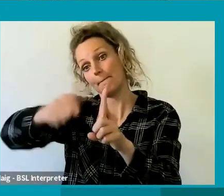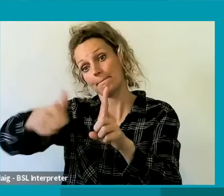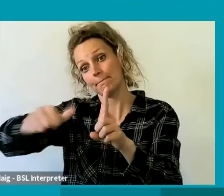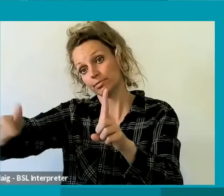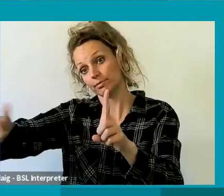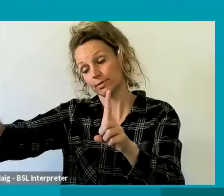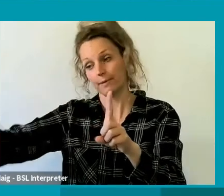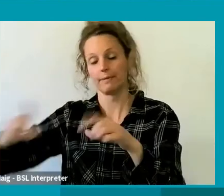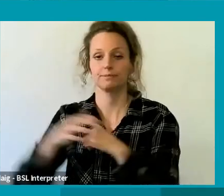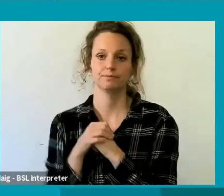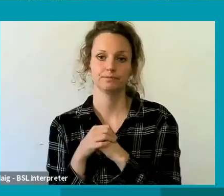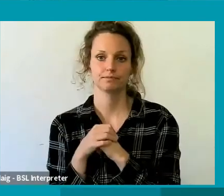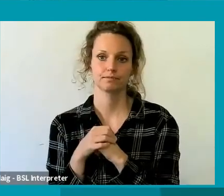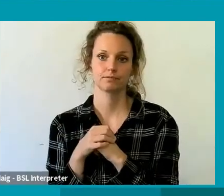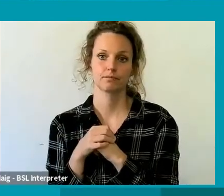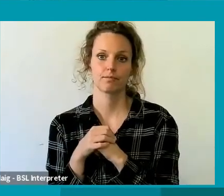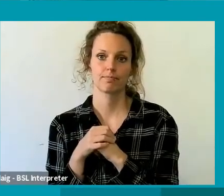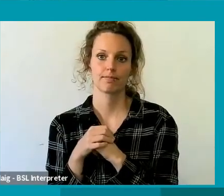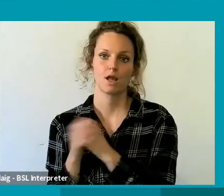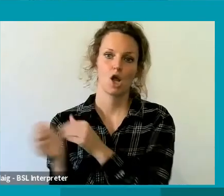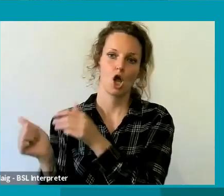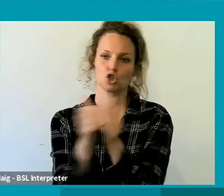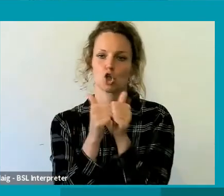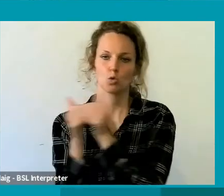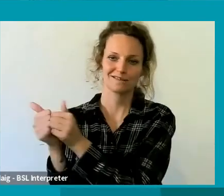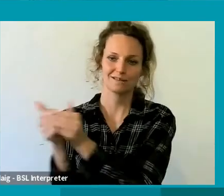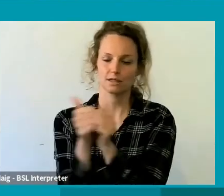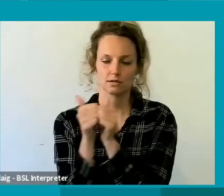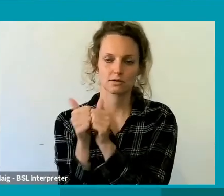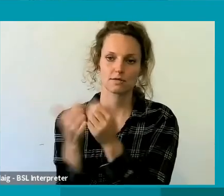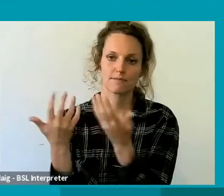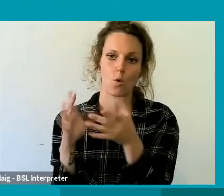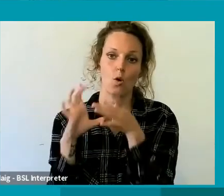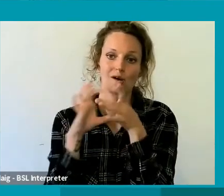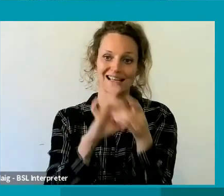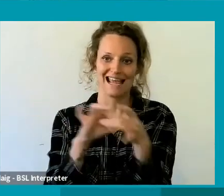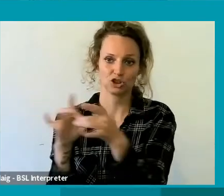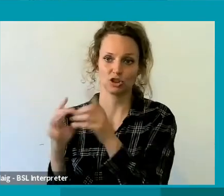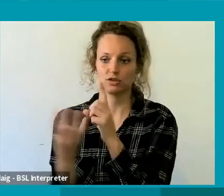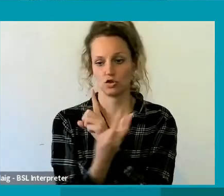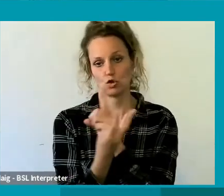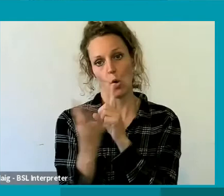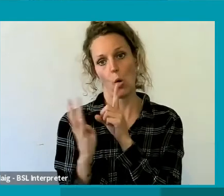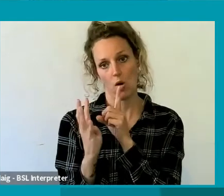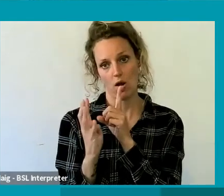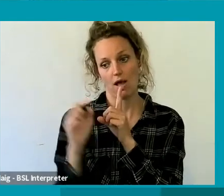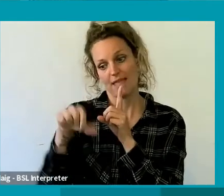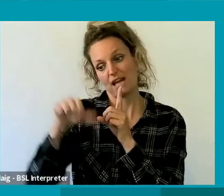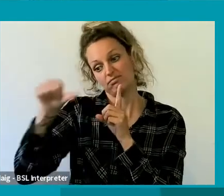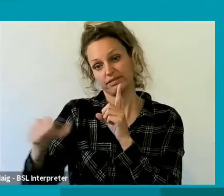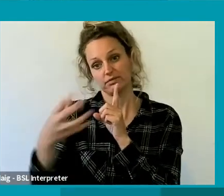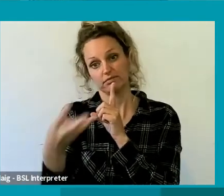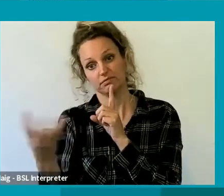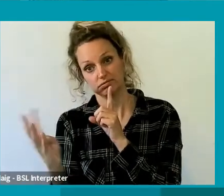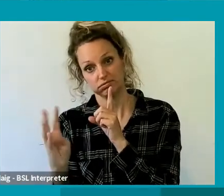are also associates or connections. Of the current people that you're connected to, or the current professionals that